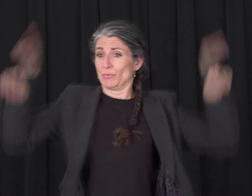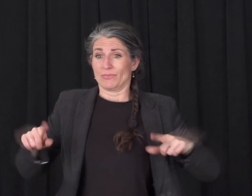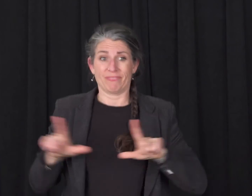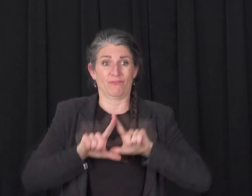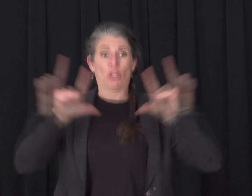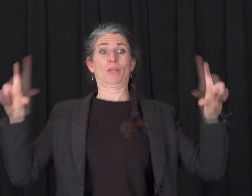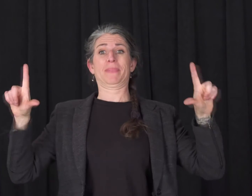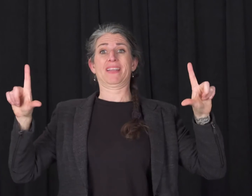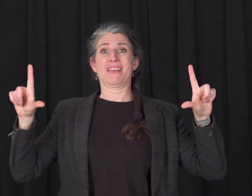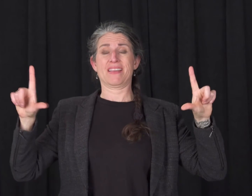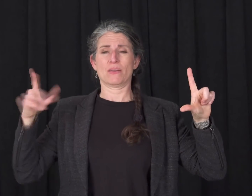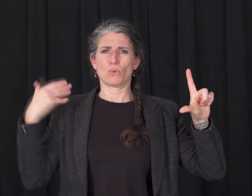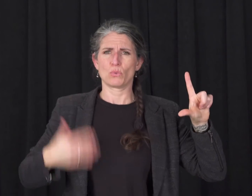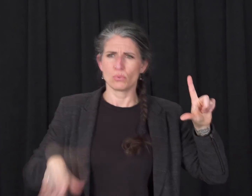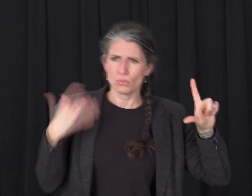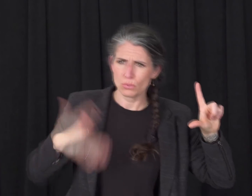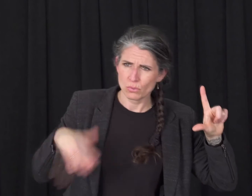that was a, that was a real tough thing.